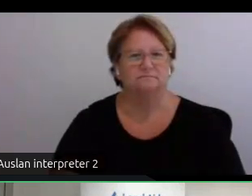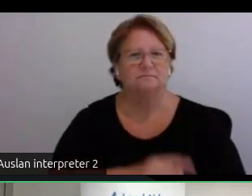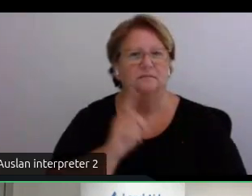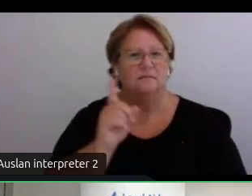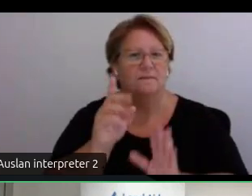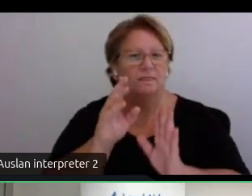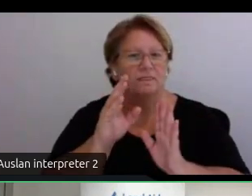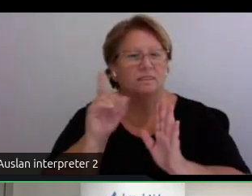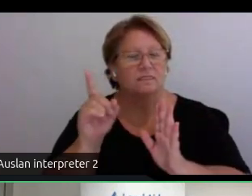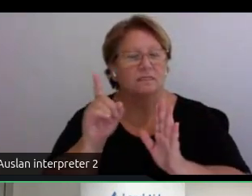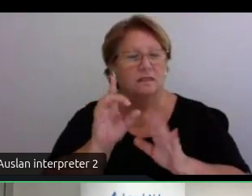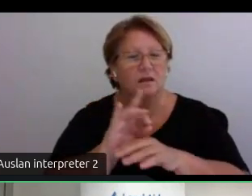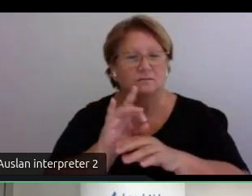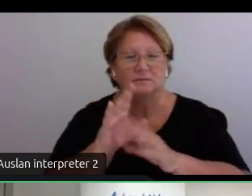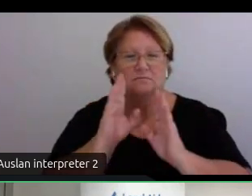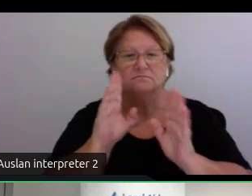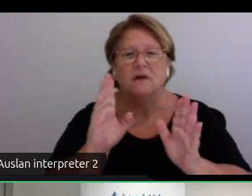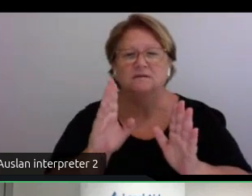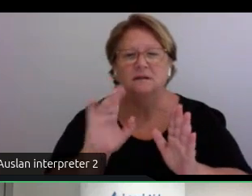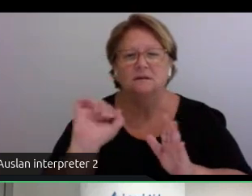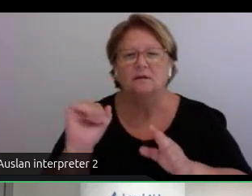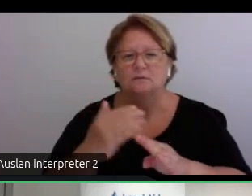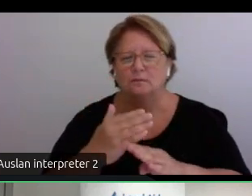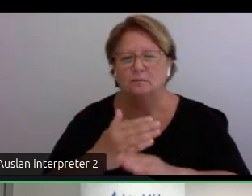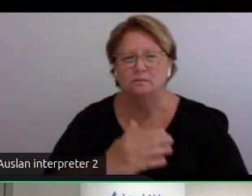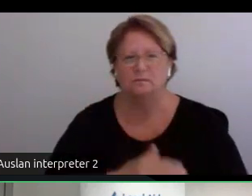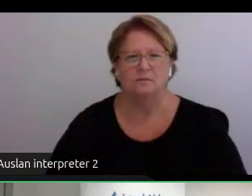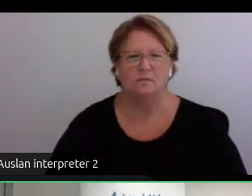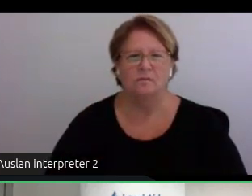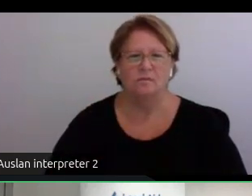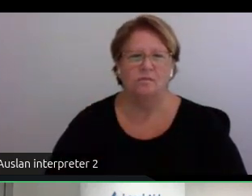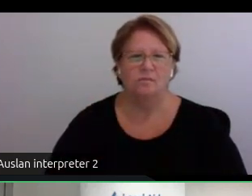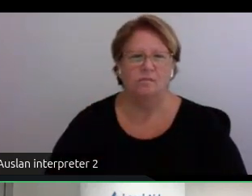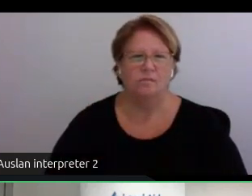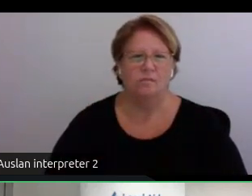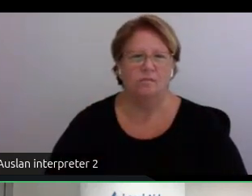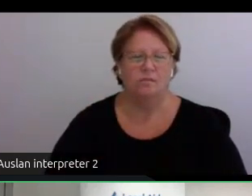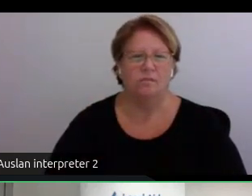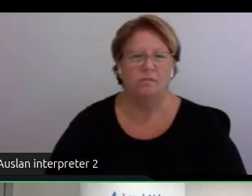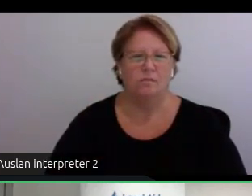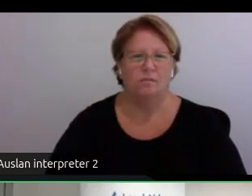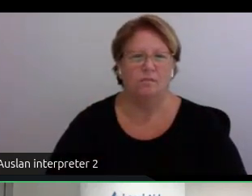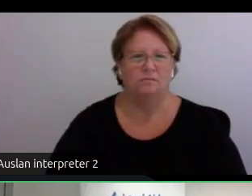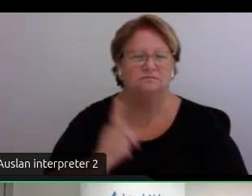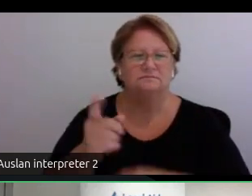counsellors are amazing. Yep. At what they do. Um particularly in the most recent Queensland floods,